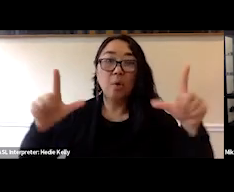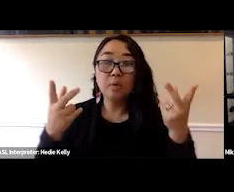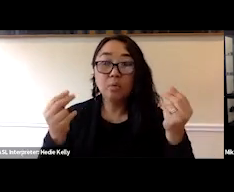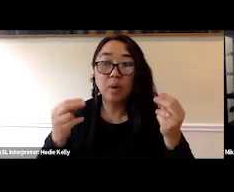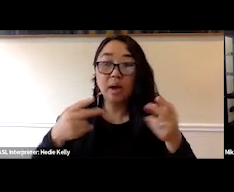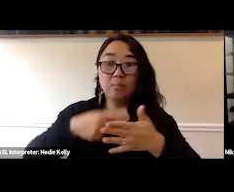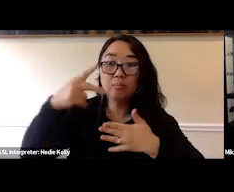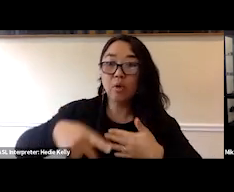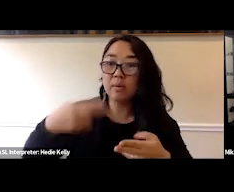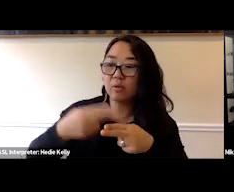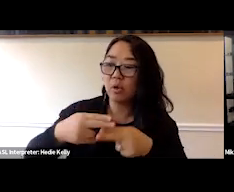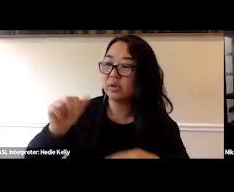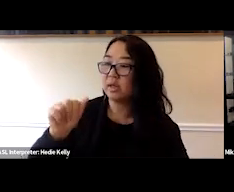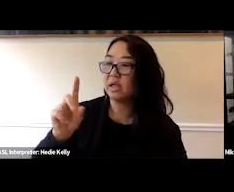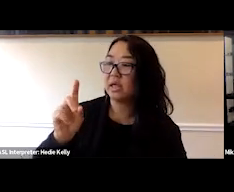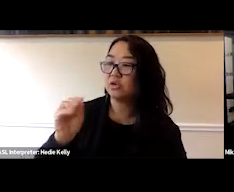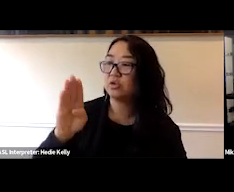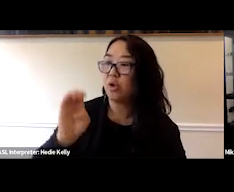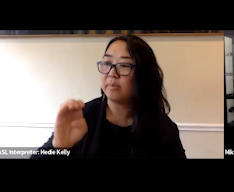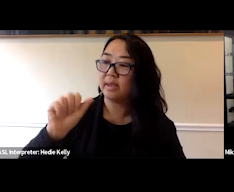I've already found a couple of PDFs on the web.